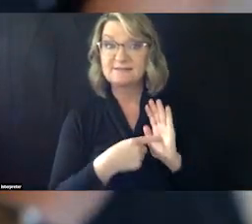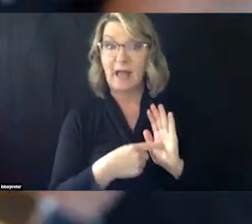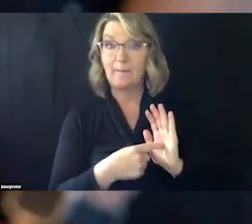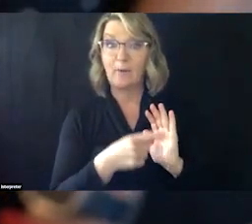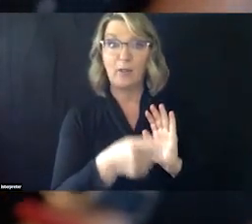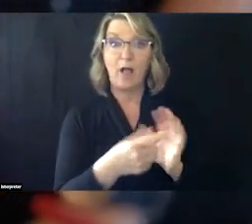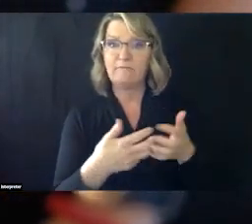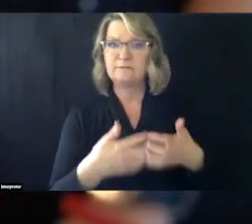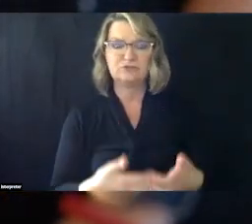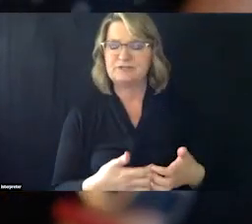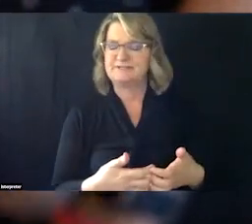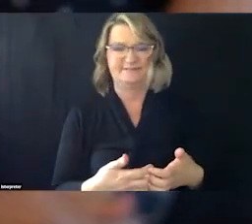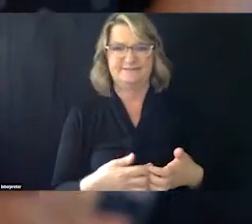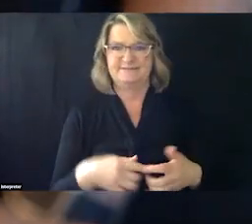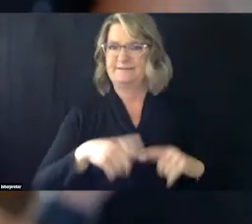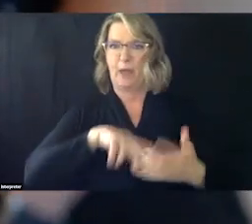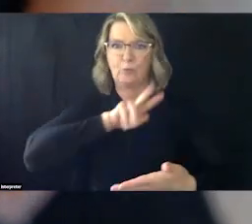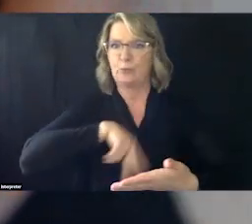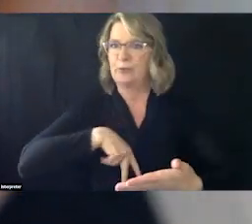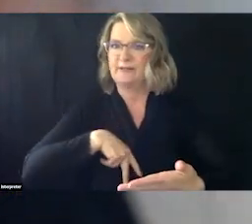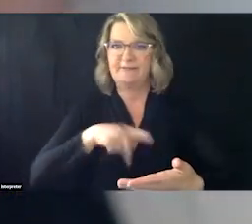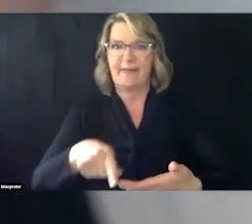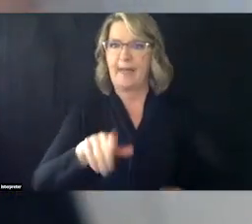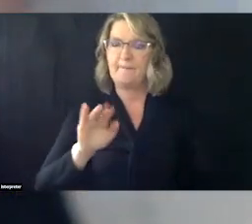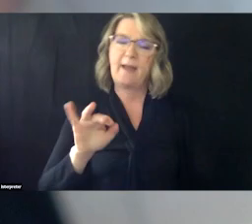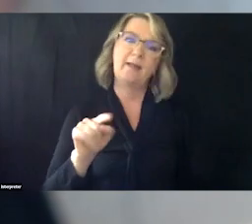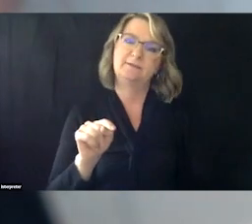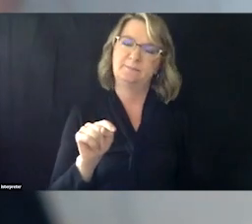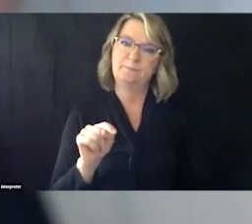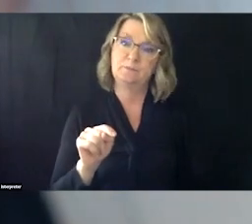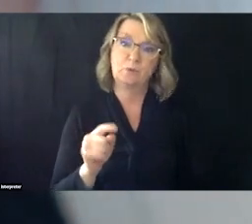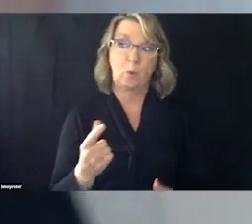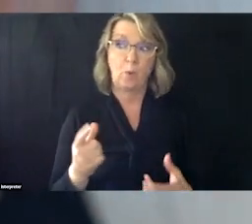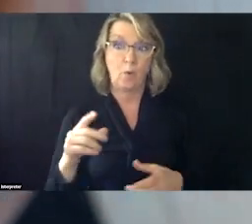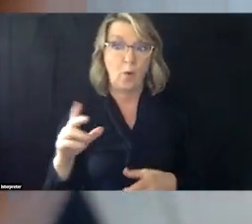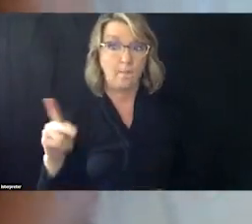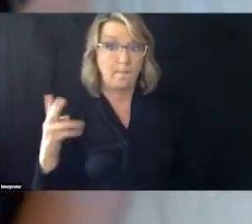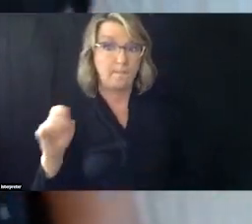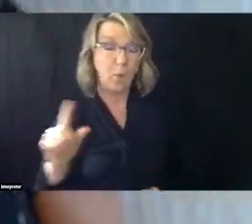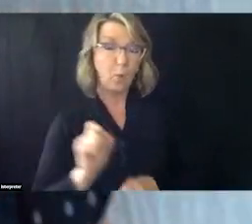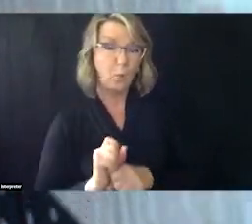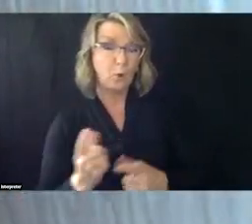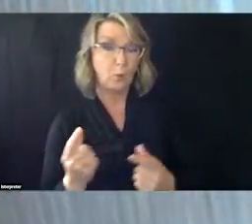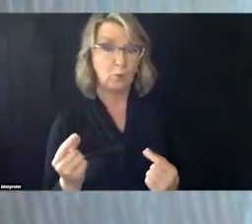so here's an example of the tabulator misreading a ballot now how we train our poll workers to